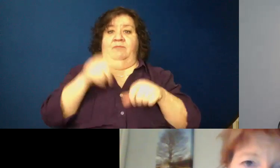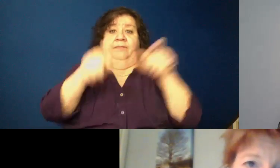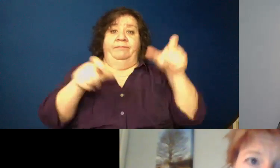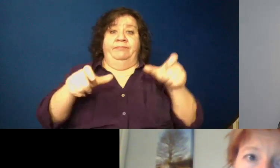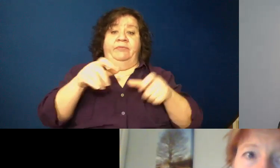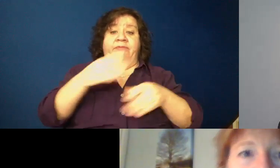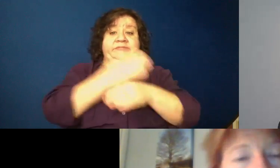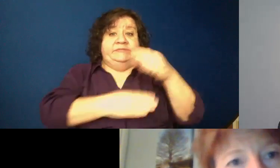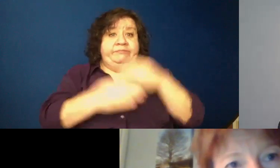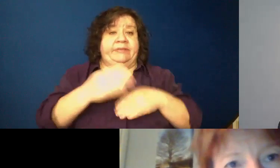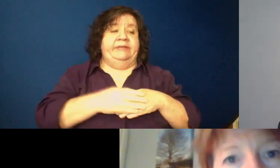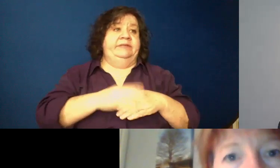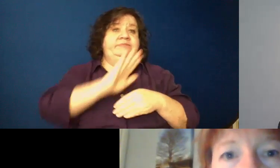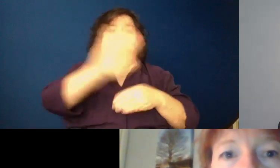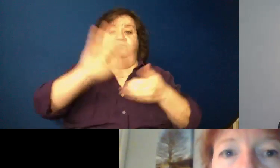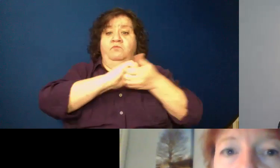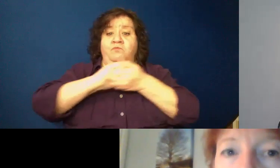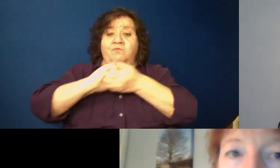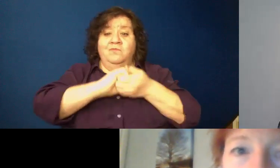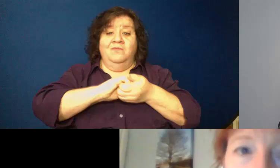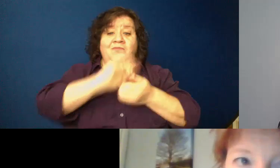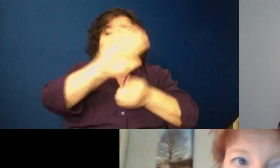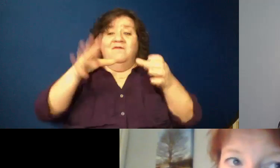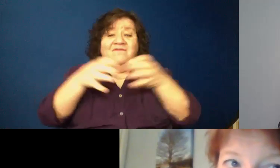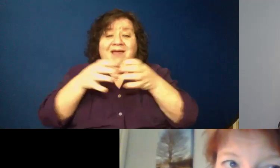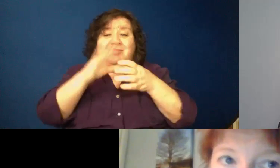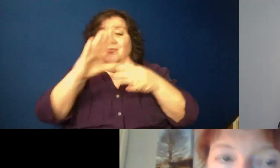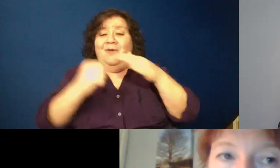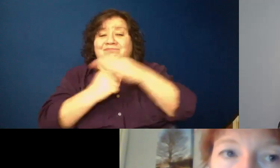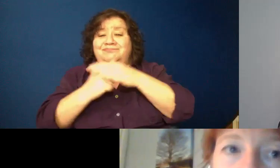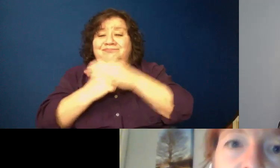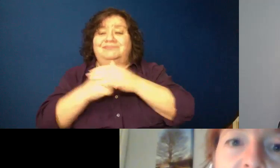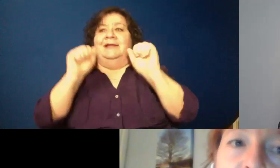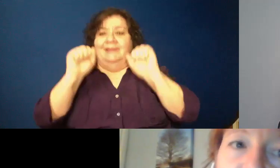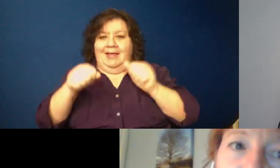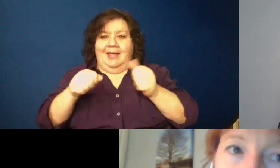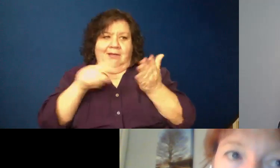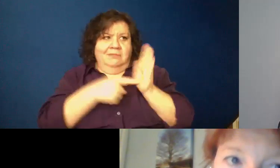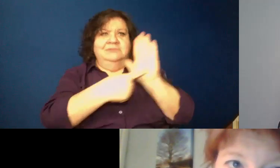thing yeah go ahead i just thought of one more thing elham that came from this morning so we